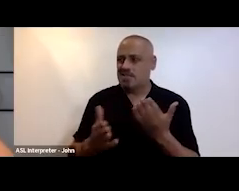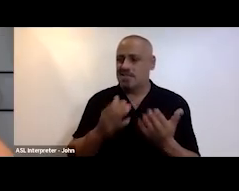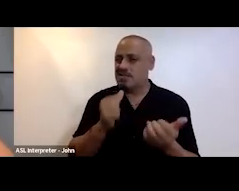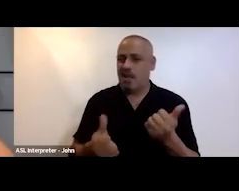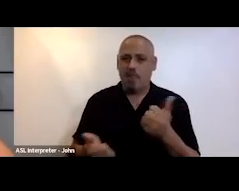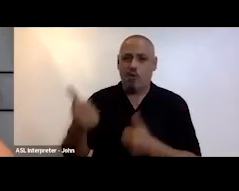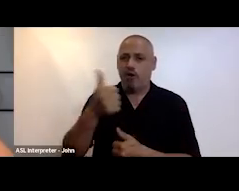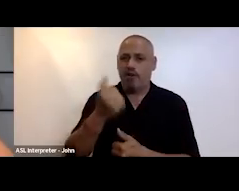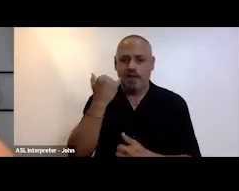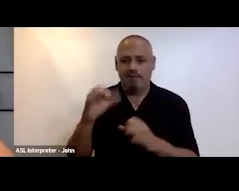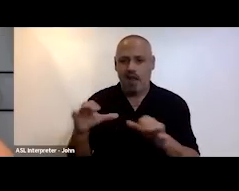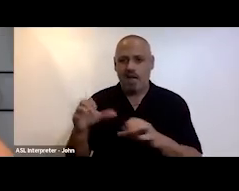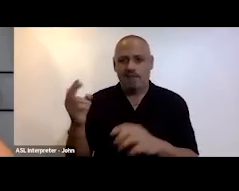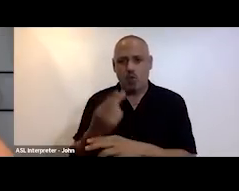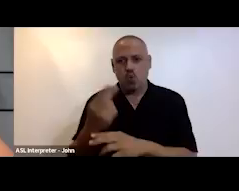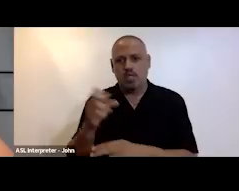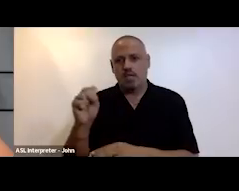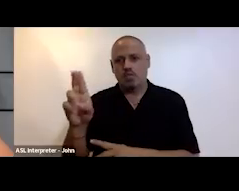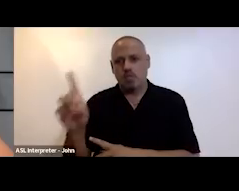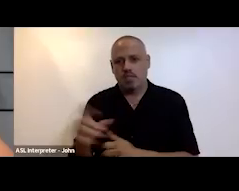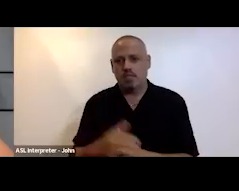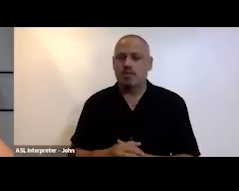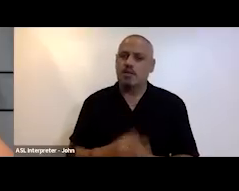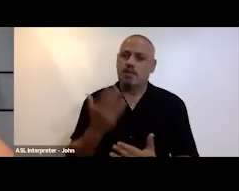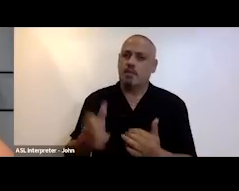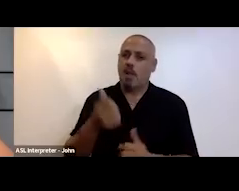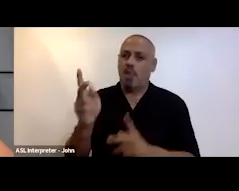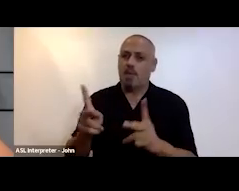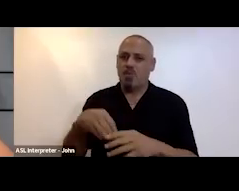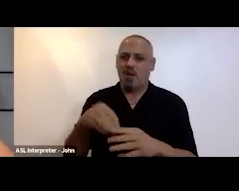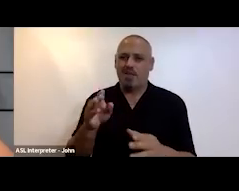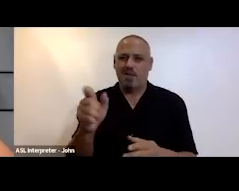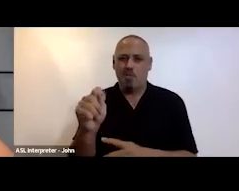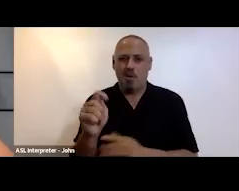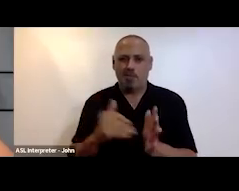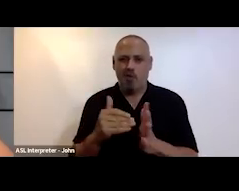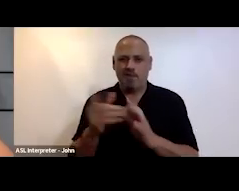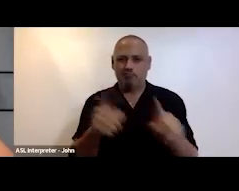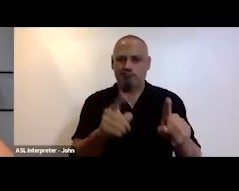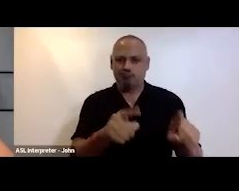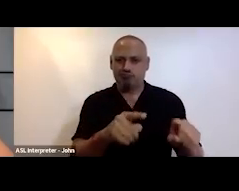If they are actively using substances, they may have other people in their unit frequently using,